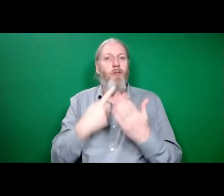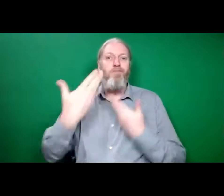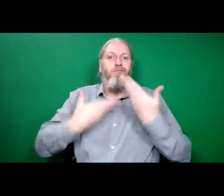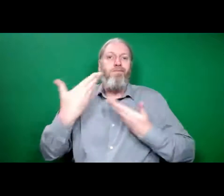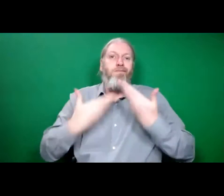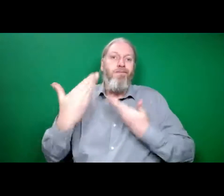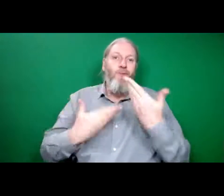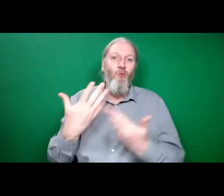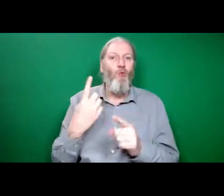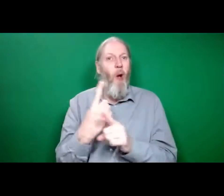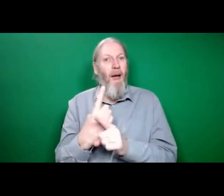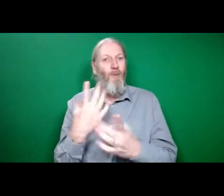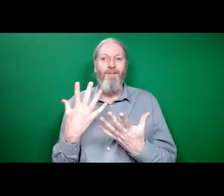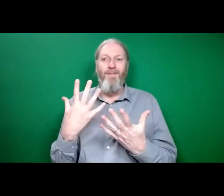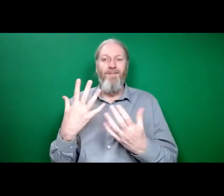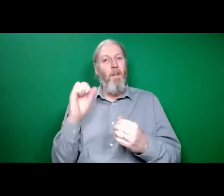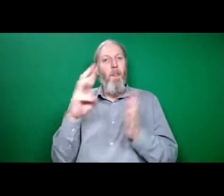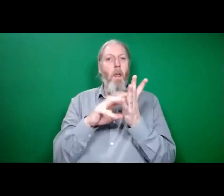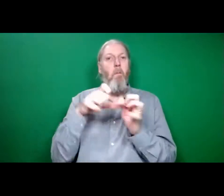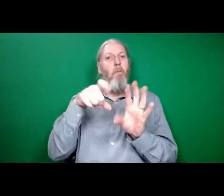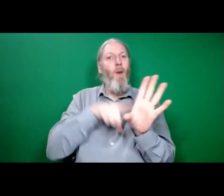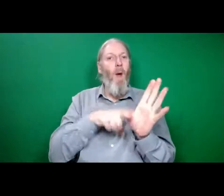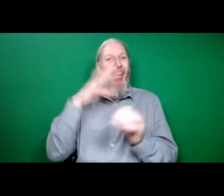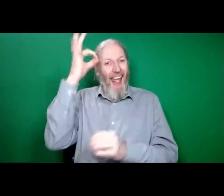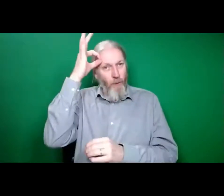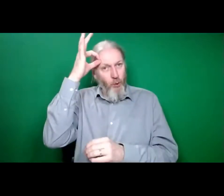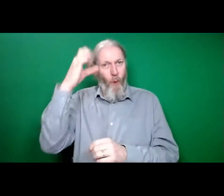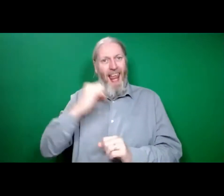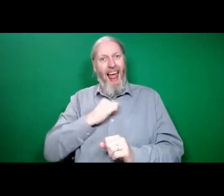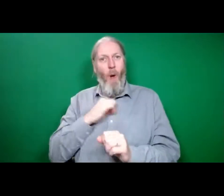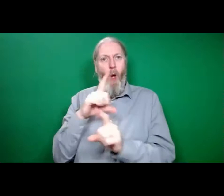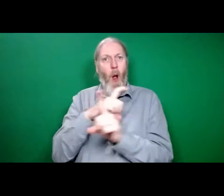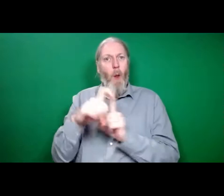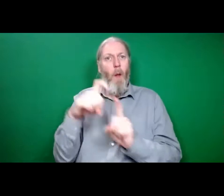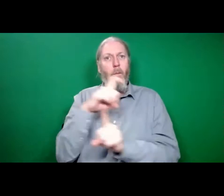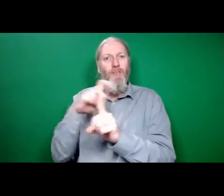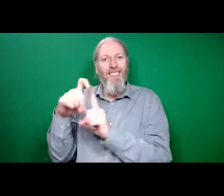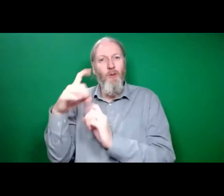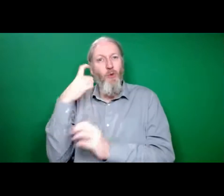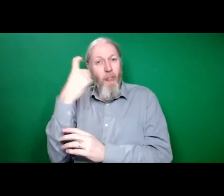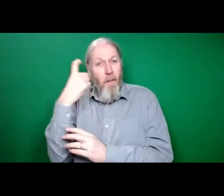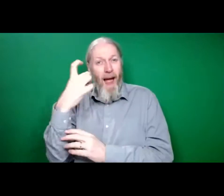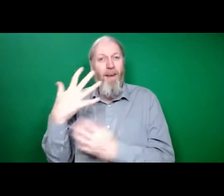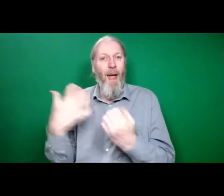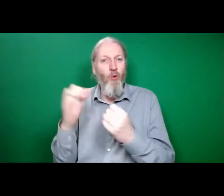Before that, he worked for Southwark Council. We will talk to us about Chatham Intra High Street action zone